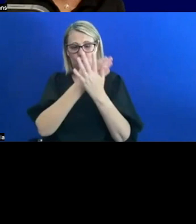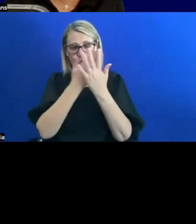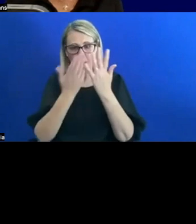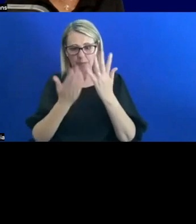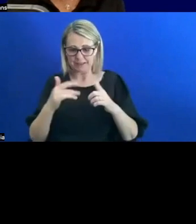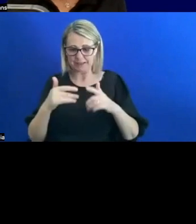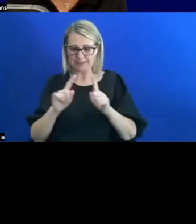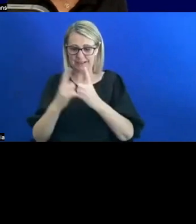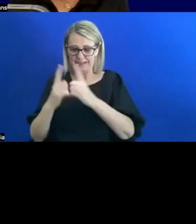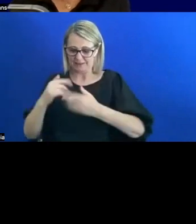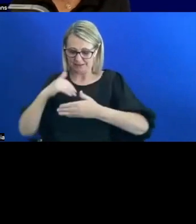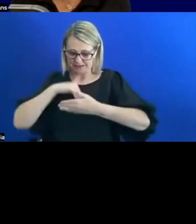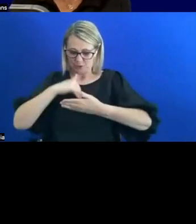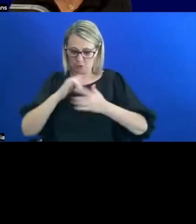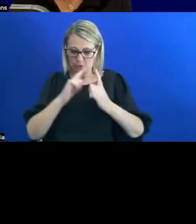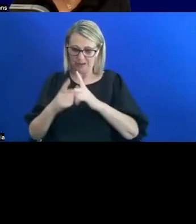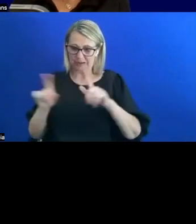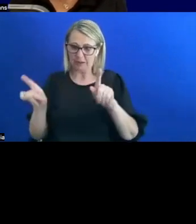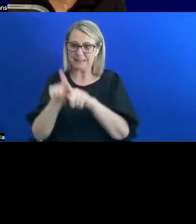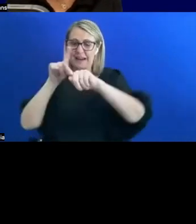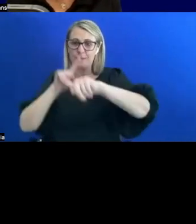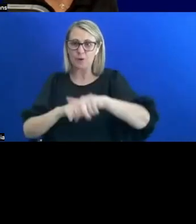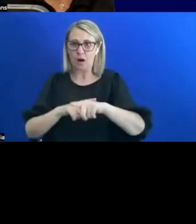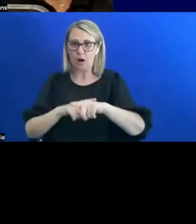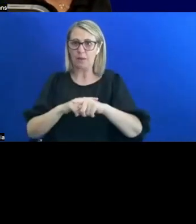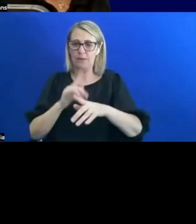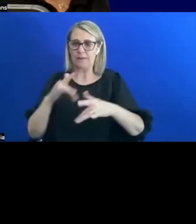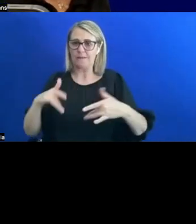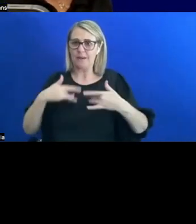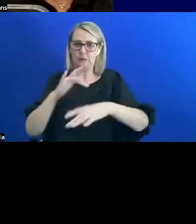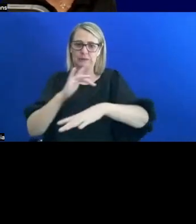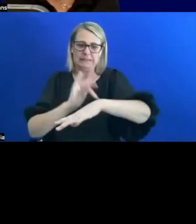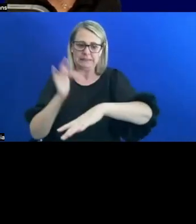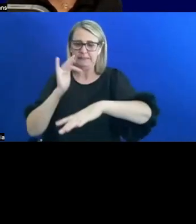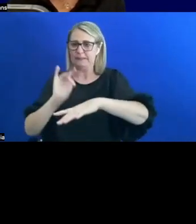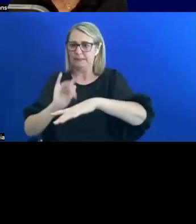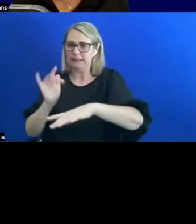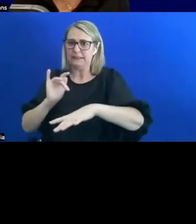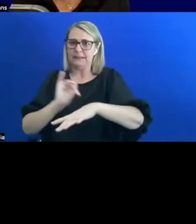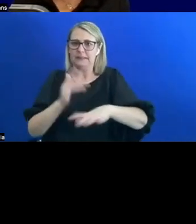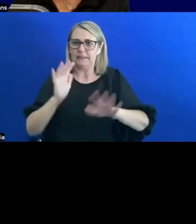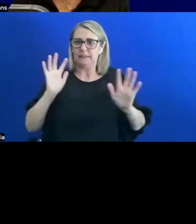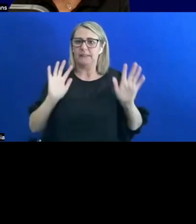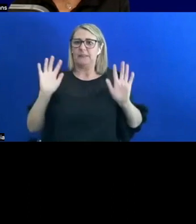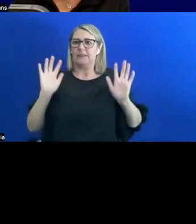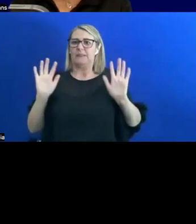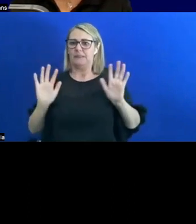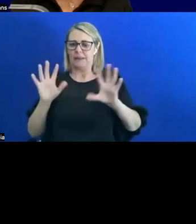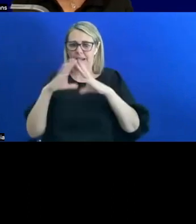all at once that they are so sensitive to everything that is happening within their bodies.